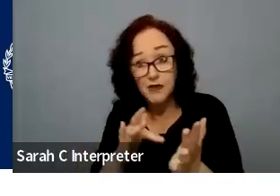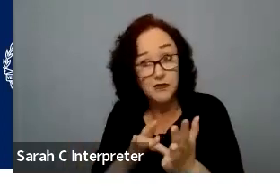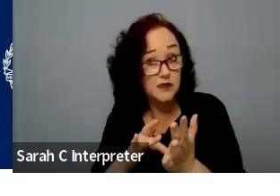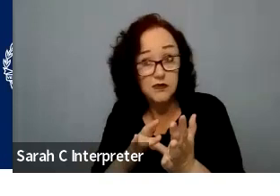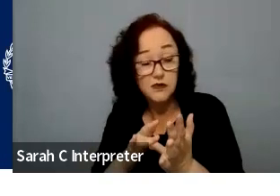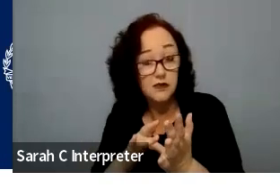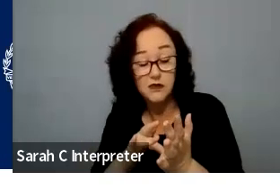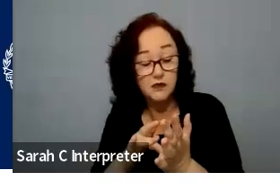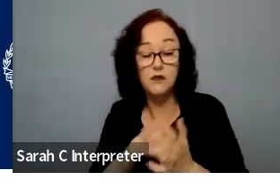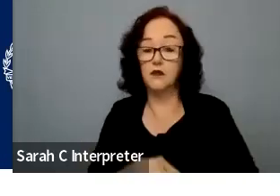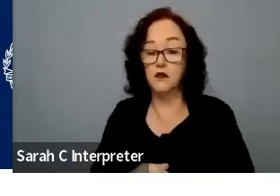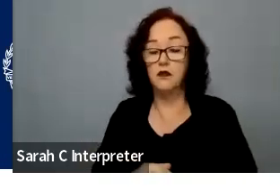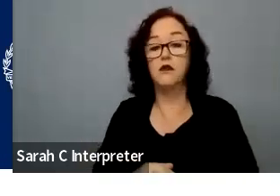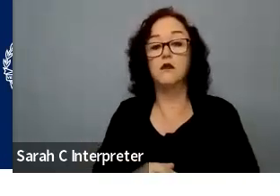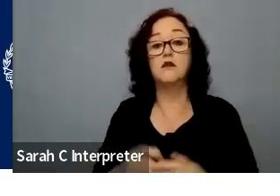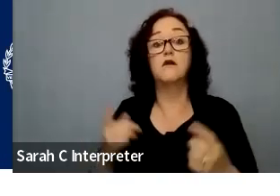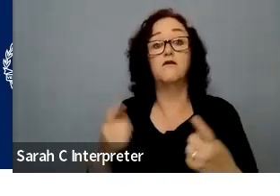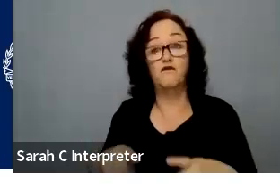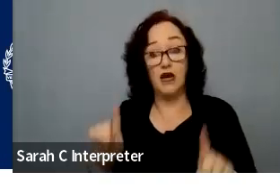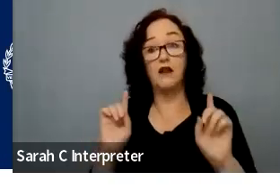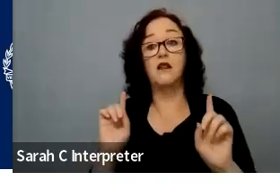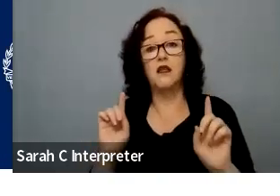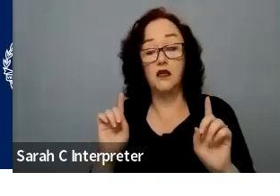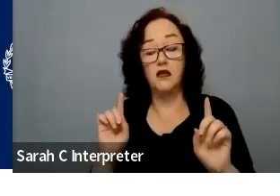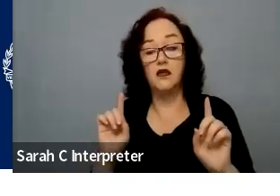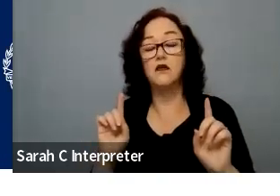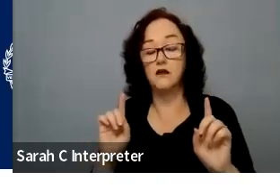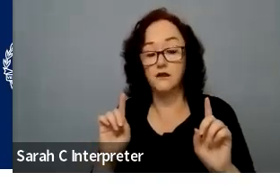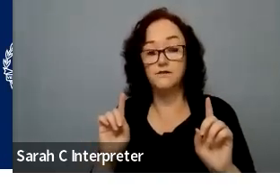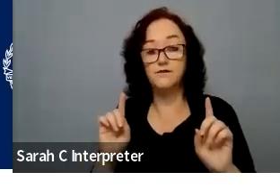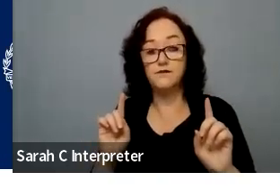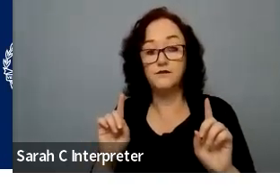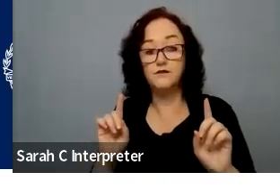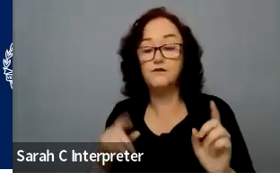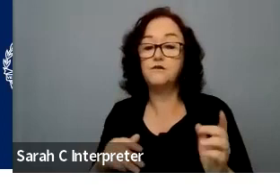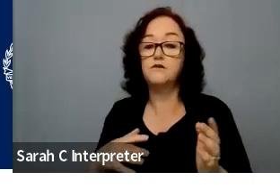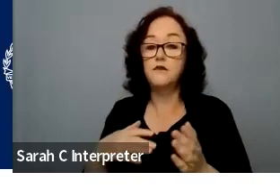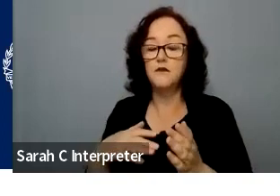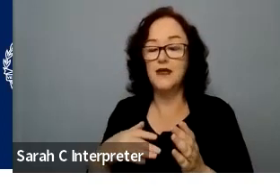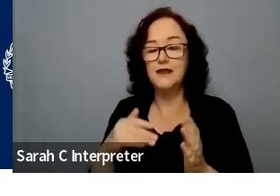denigrated by the provider to the students with as negative language as you can possibly get.